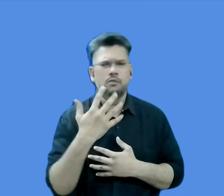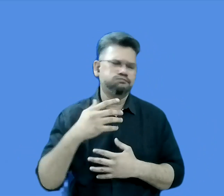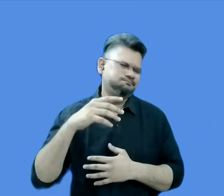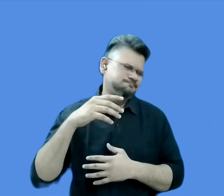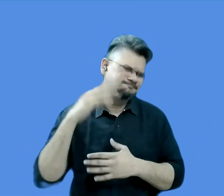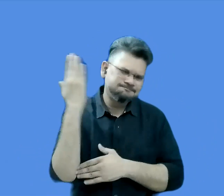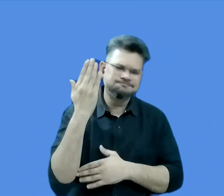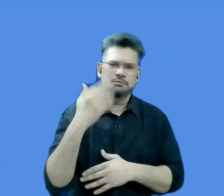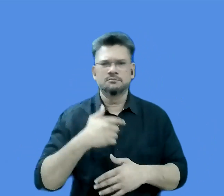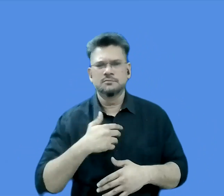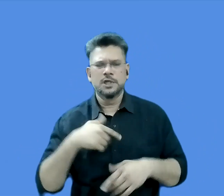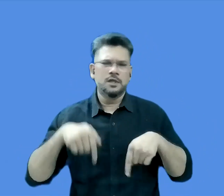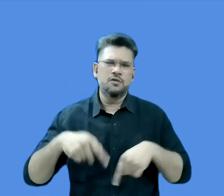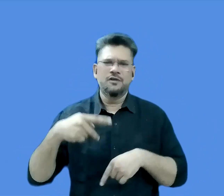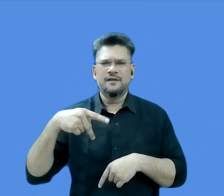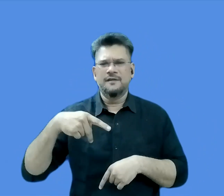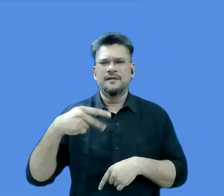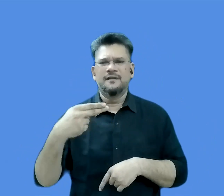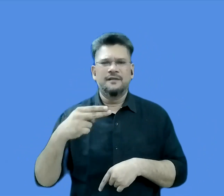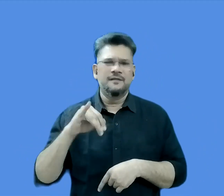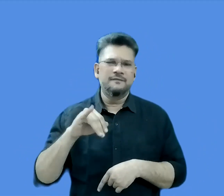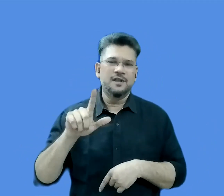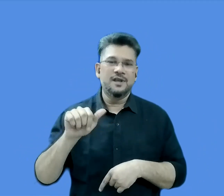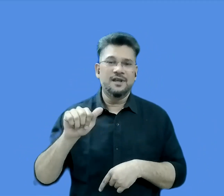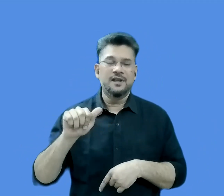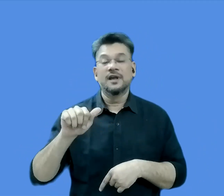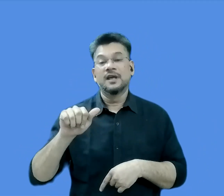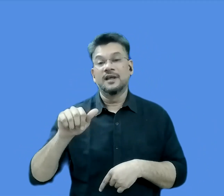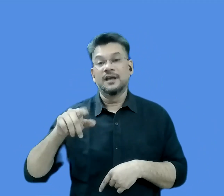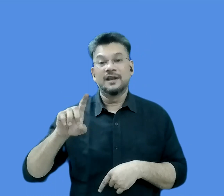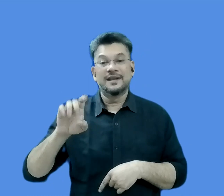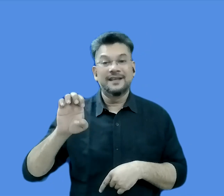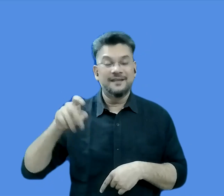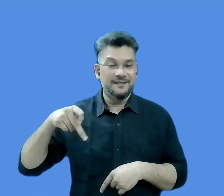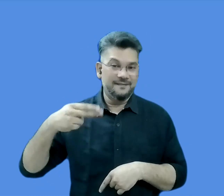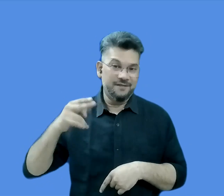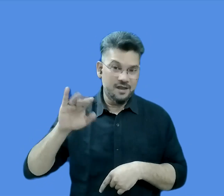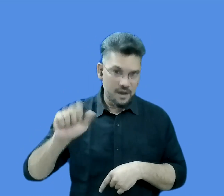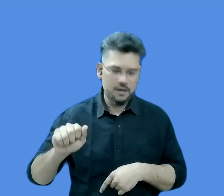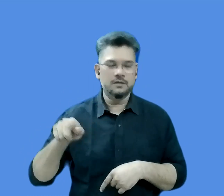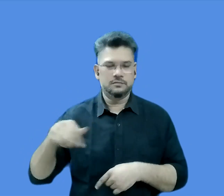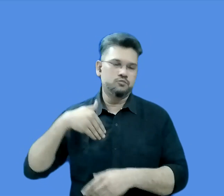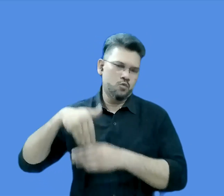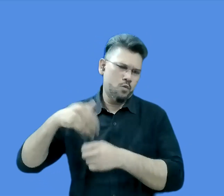questions, hello, thank you all for this great presentation, I'm from the City of Philadelphia, functional lead and